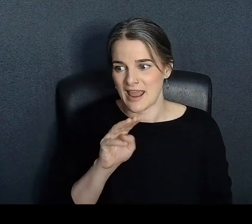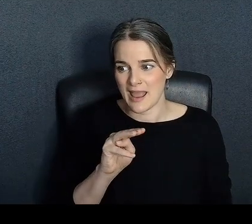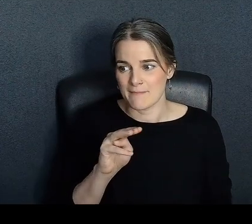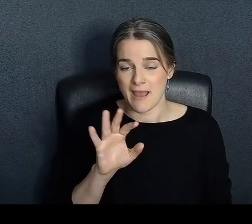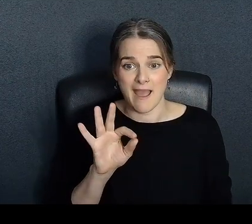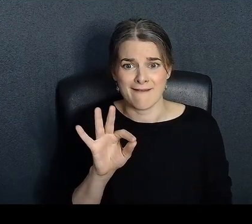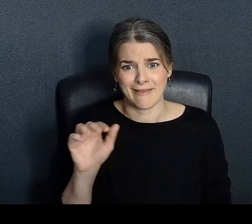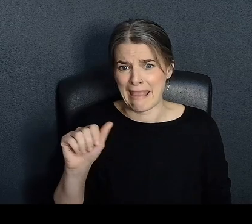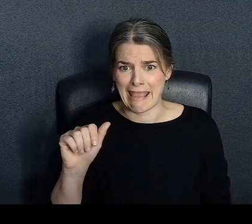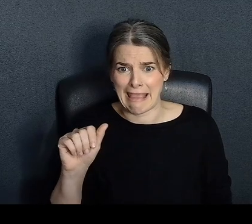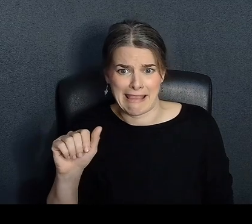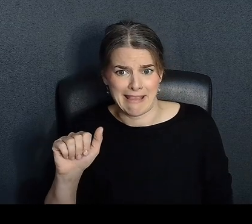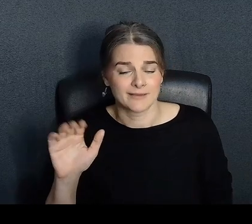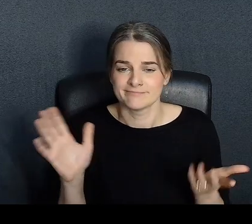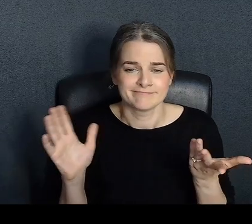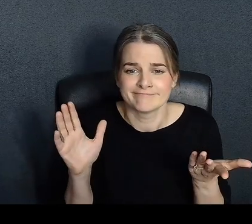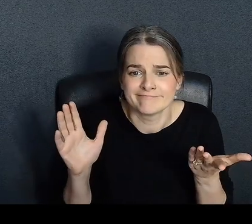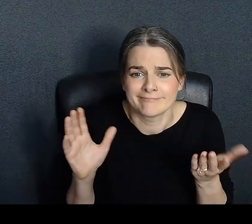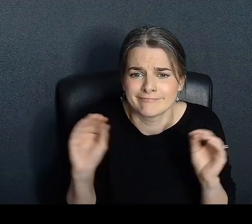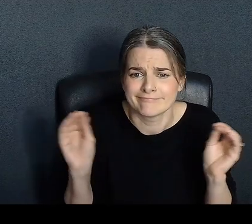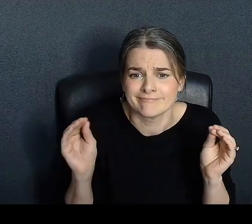It doesn't exist for Android.